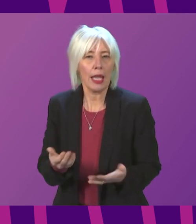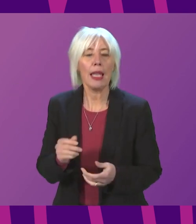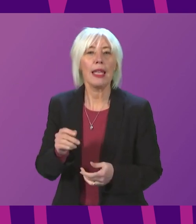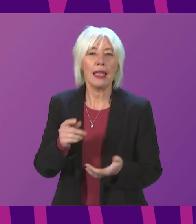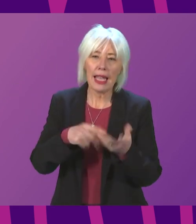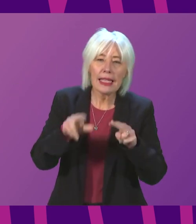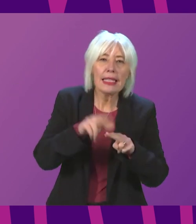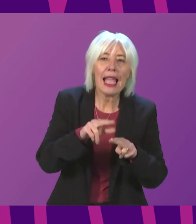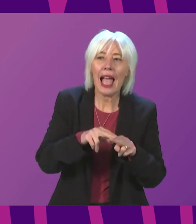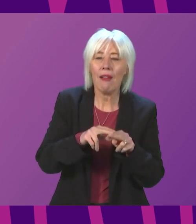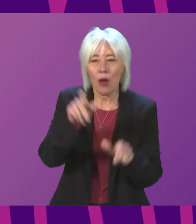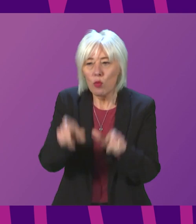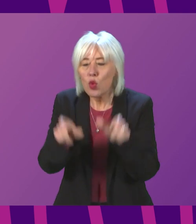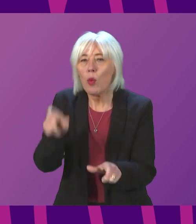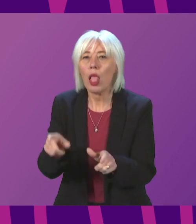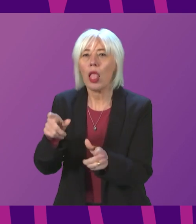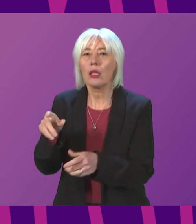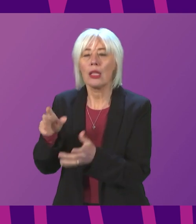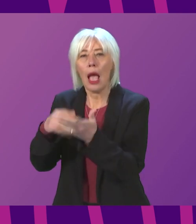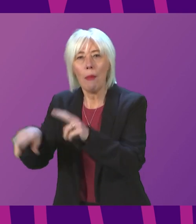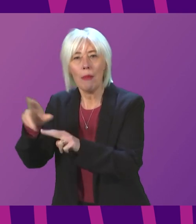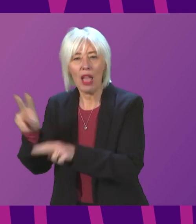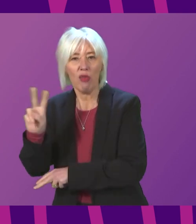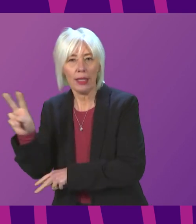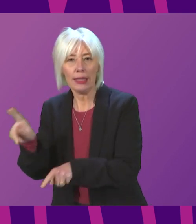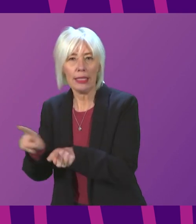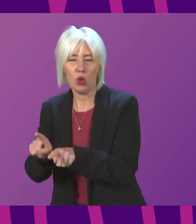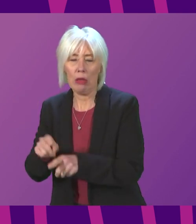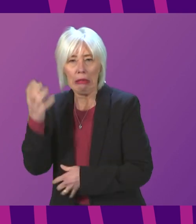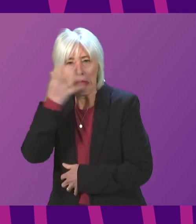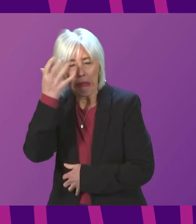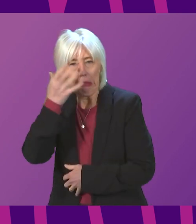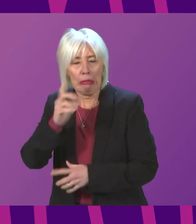are understandably anxious about what effects the omicron surge will have. Many teachers